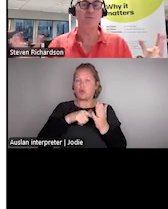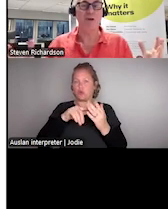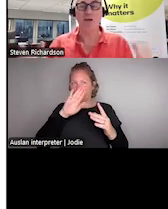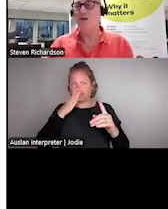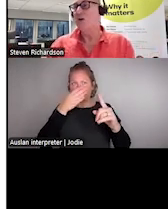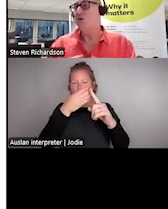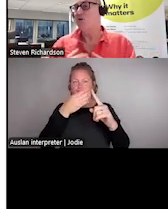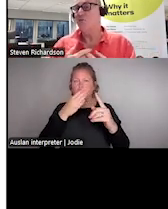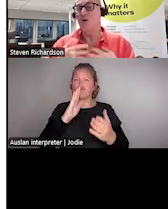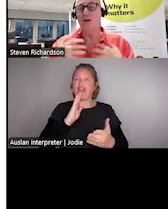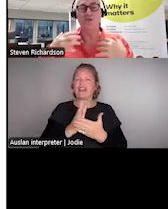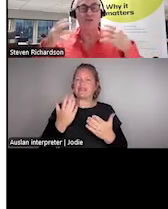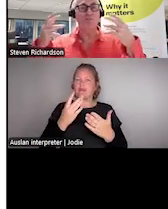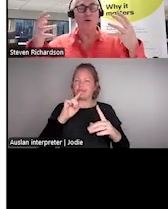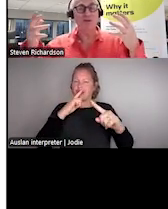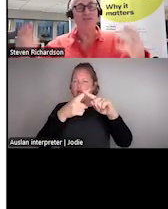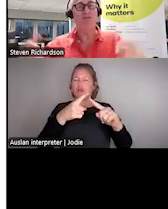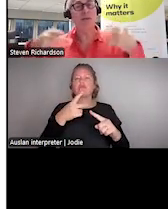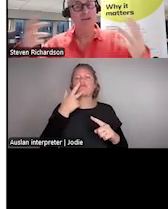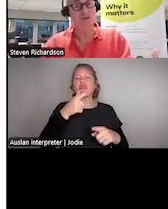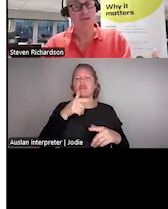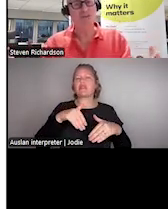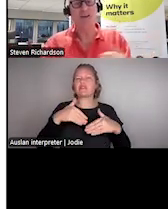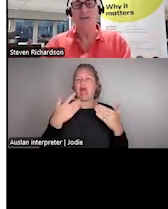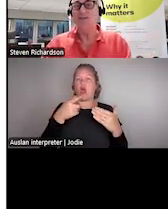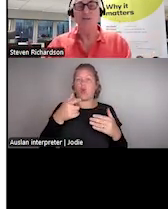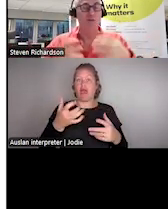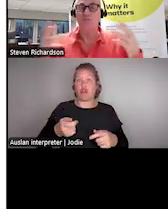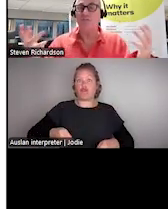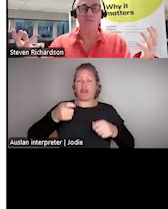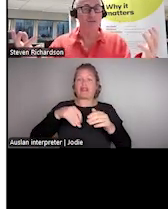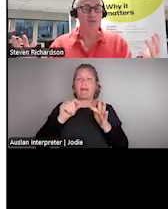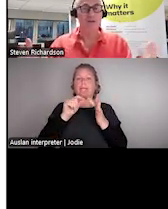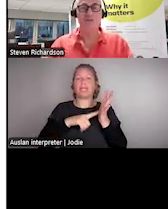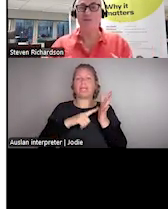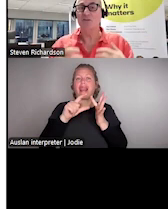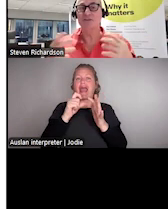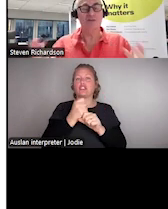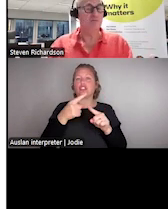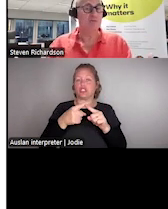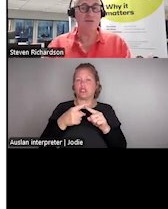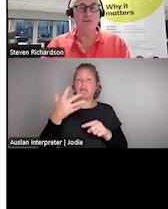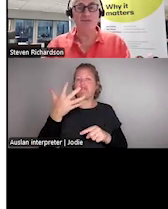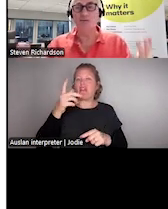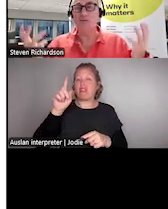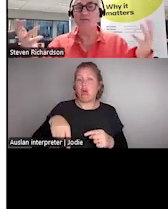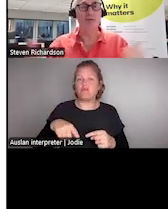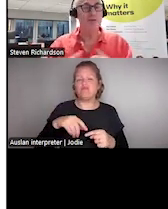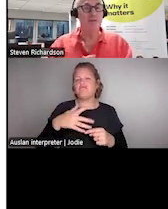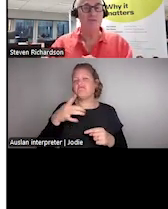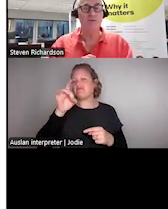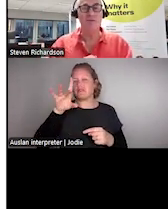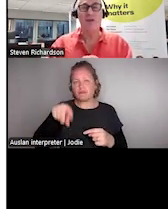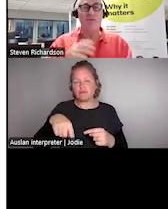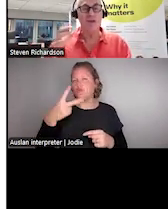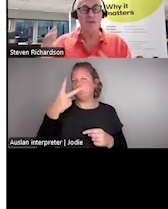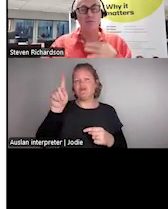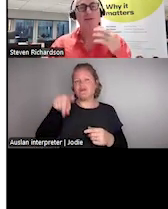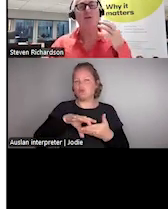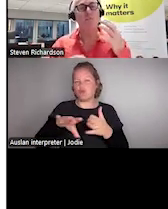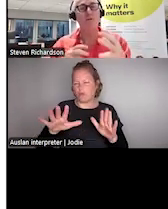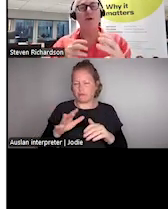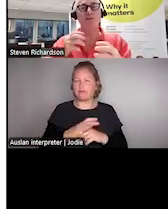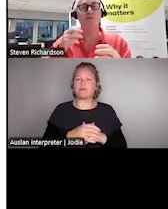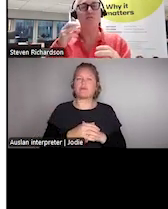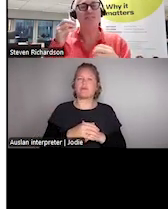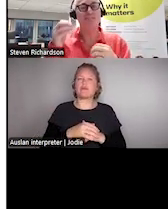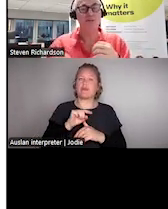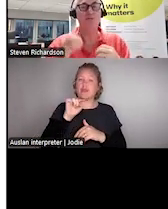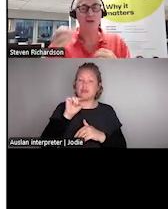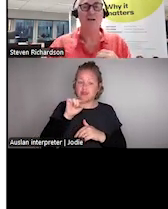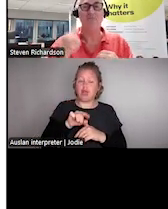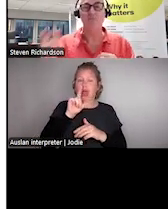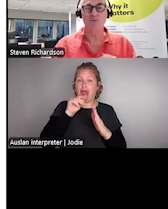the day you have raised in pledges $15,000, or 10 or $20,000, that can help you set your target for